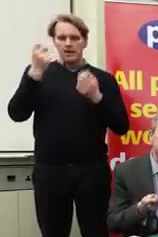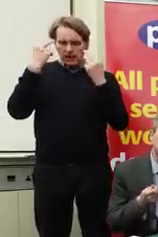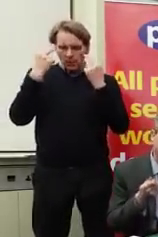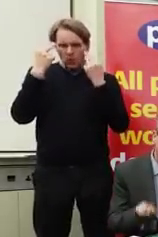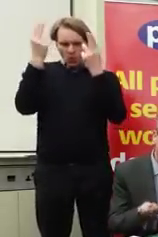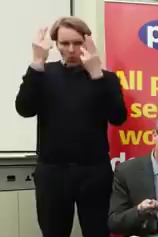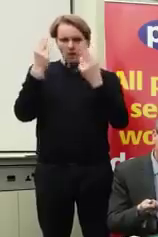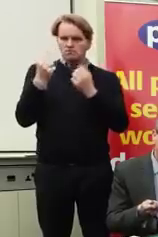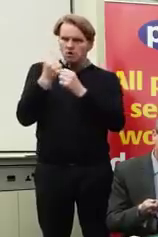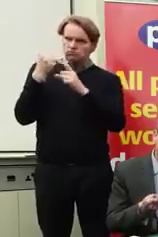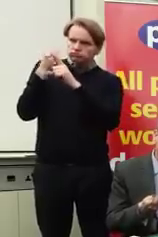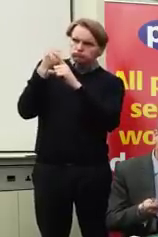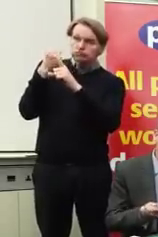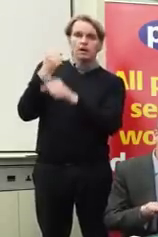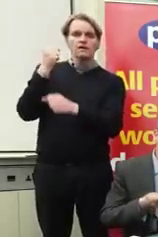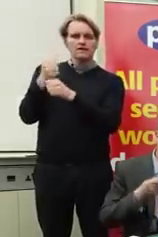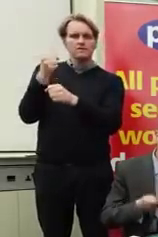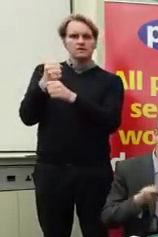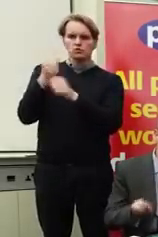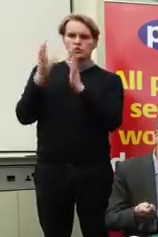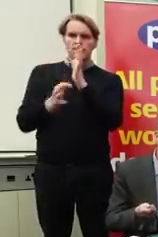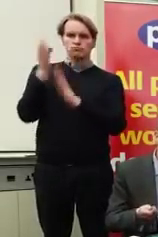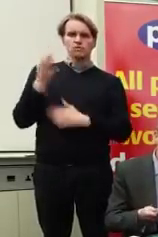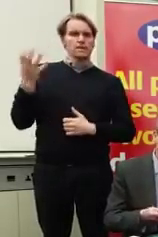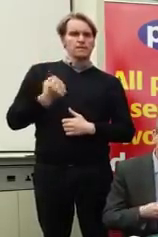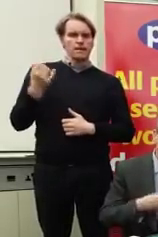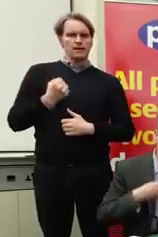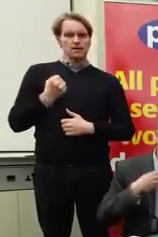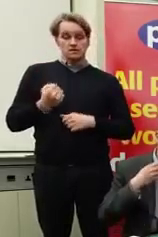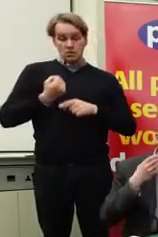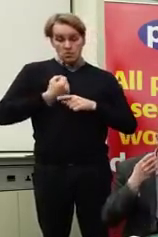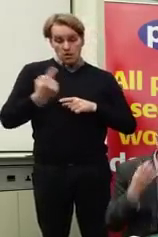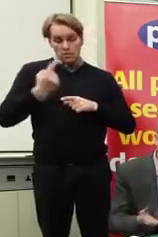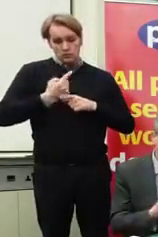on pay and that's why in the coming weeks we're urging you to recruit people